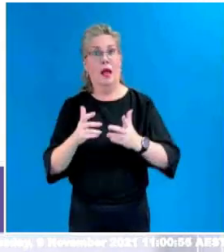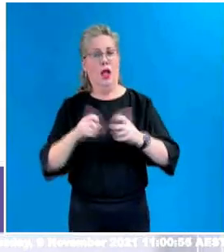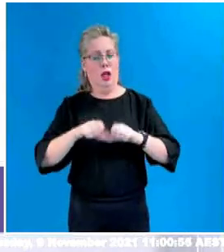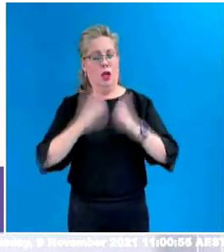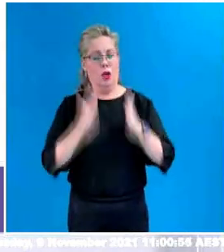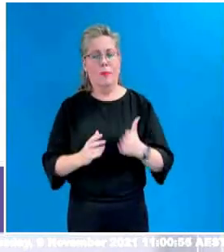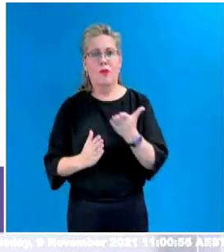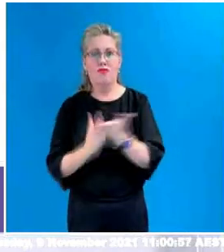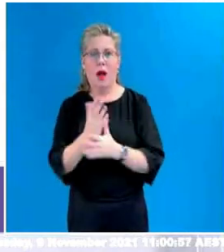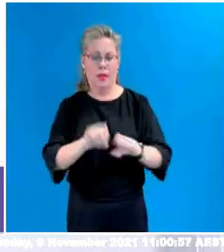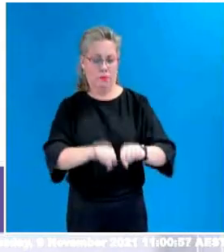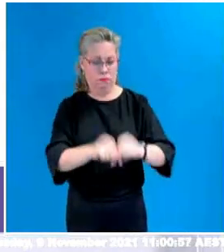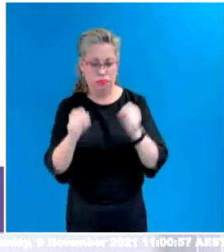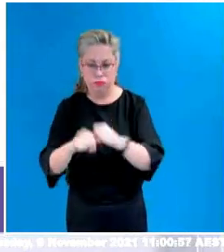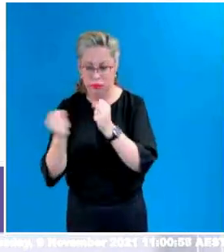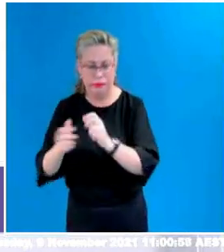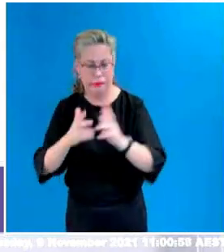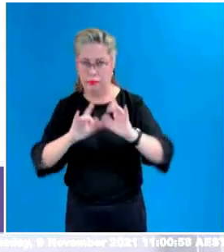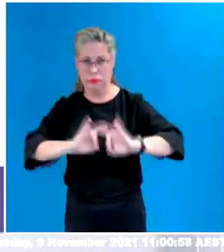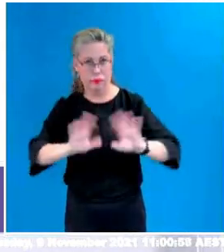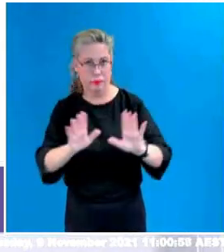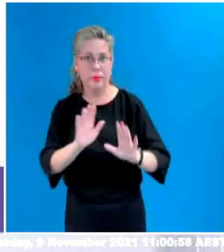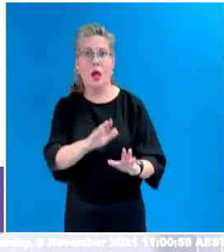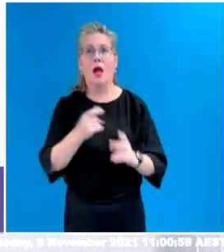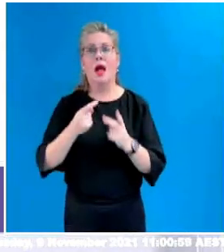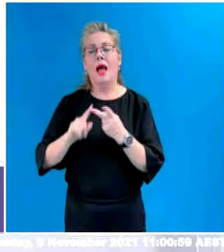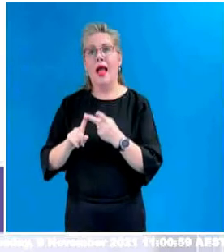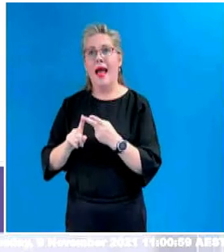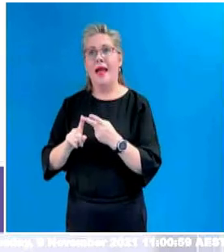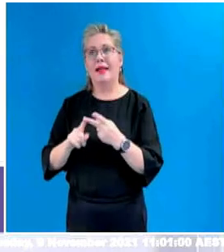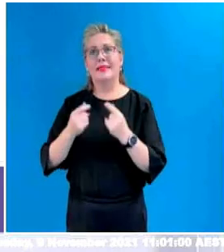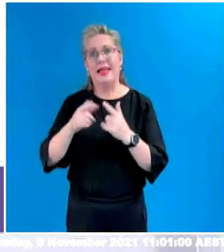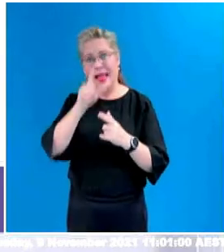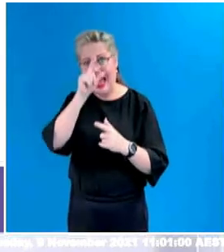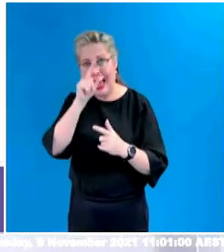These general principles were unanimously adopted by the United